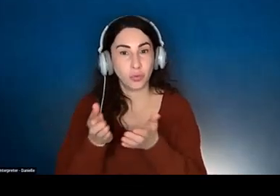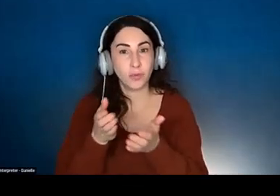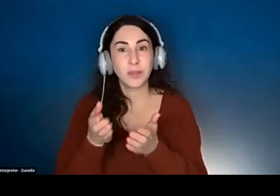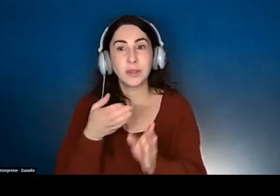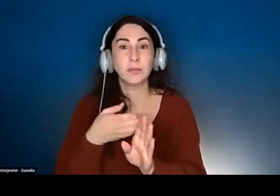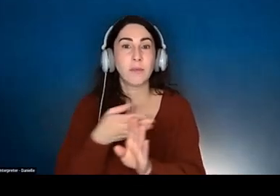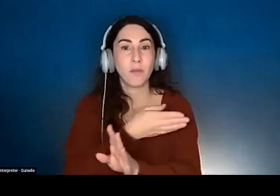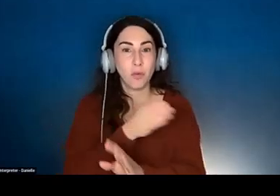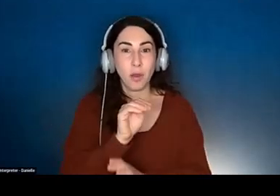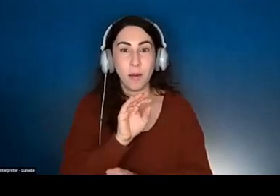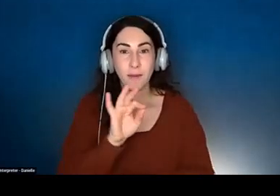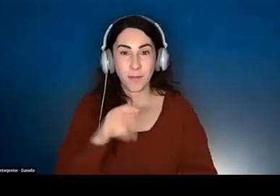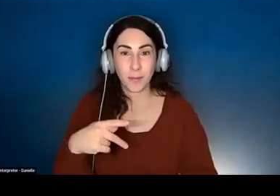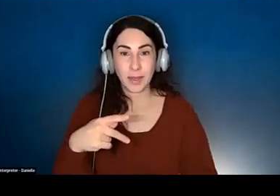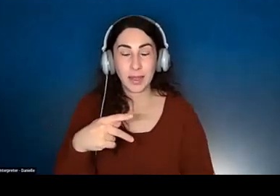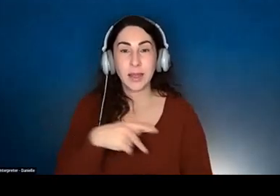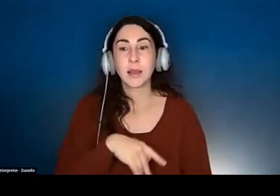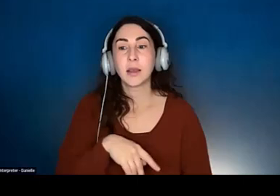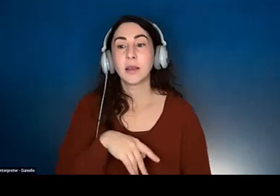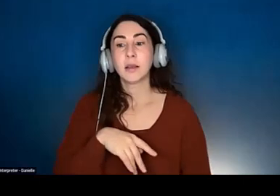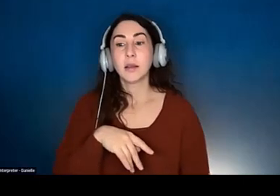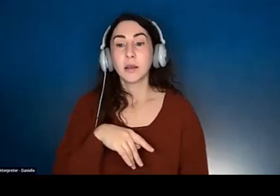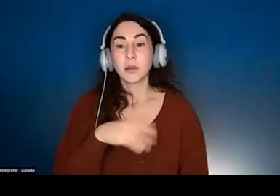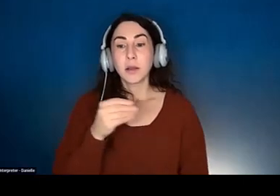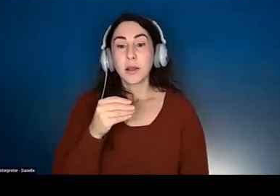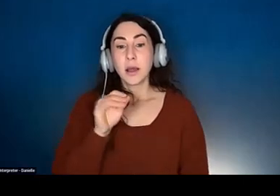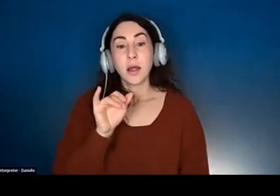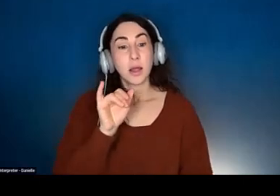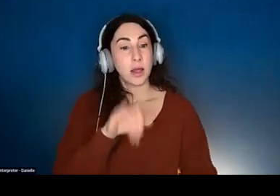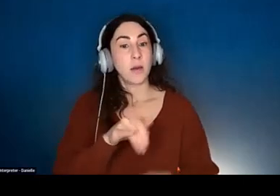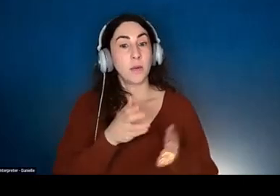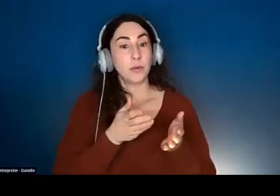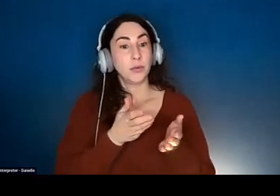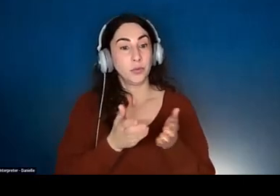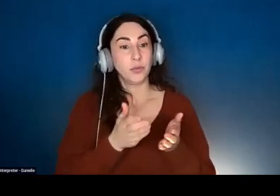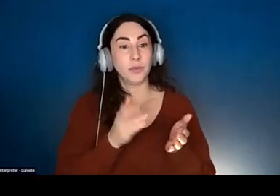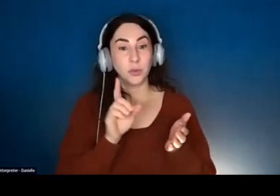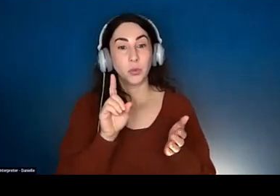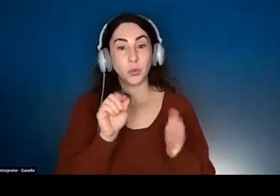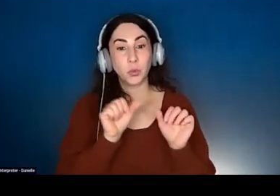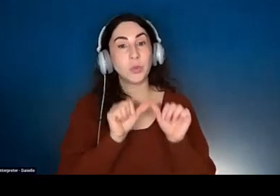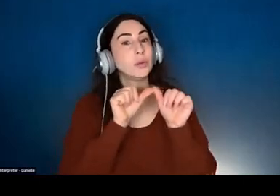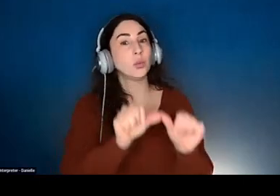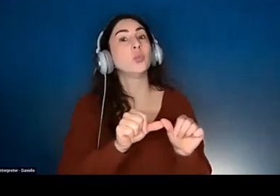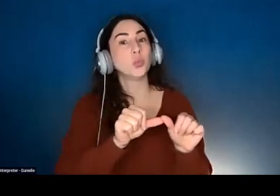MFP, and those services continue in many states outside